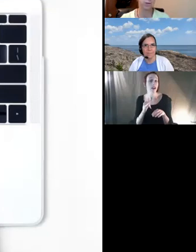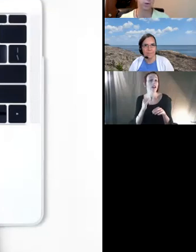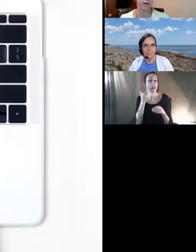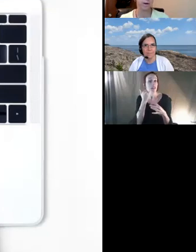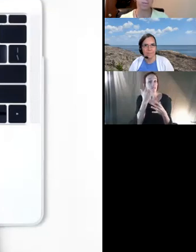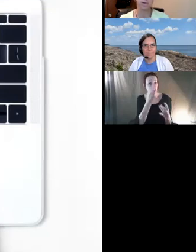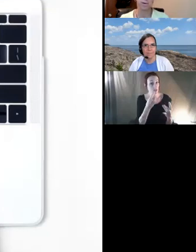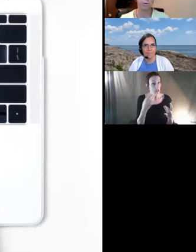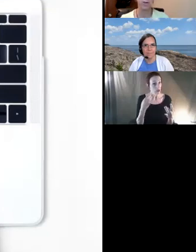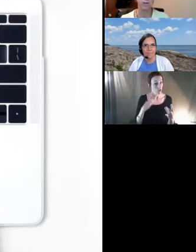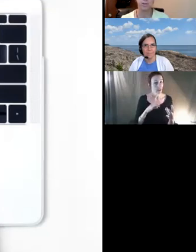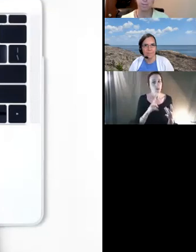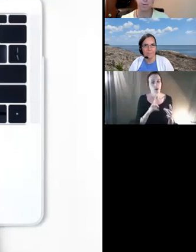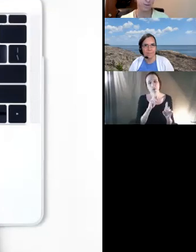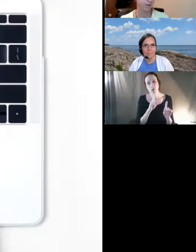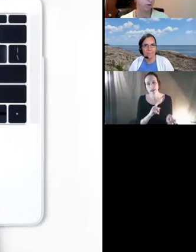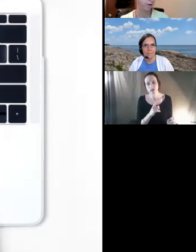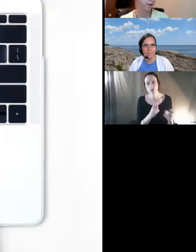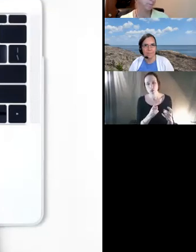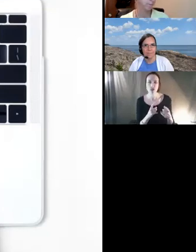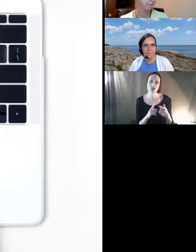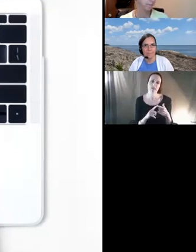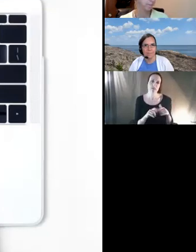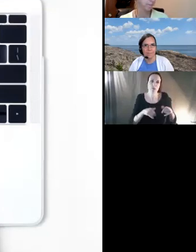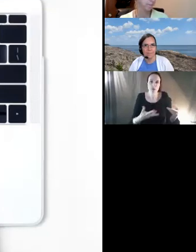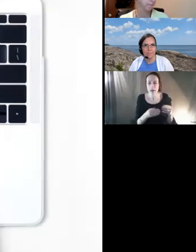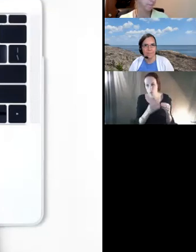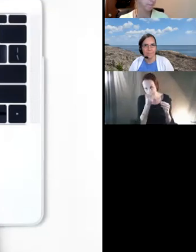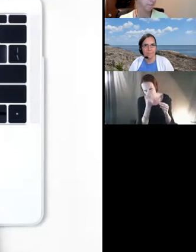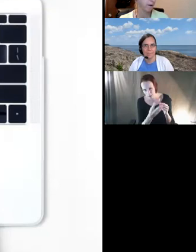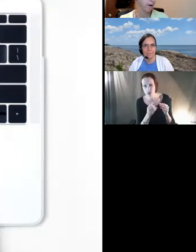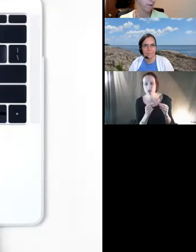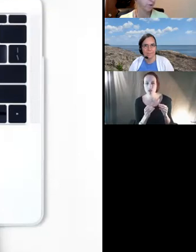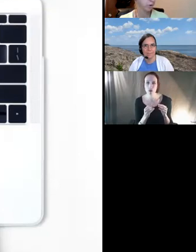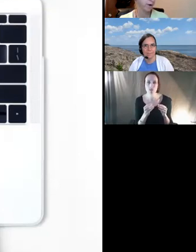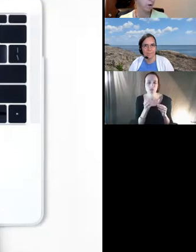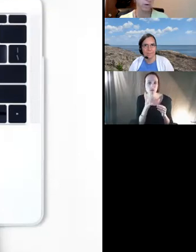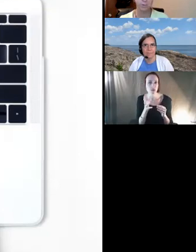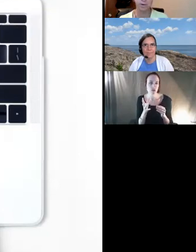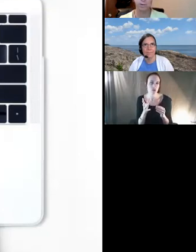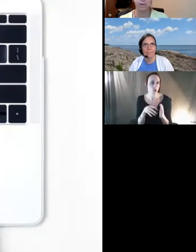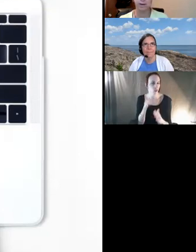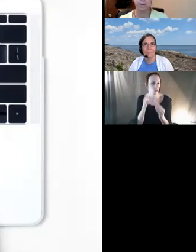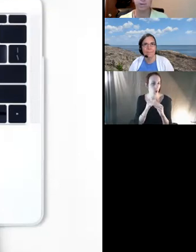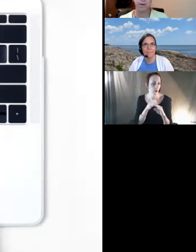answer a couple of questions about today's training. The survey will also include a link to the